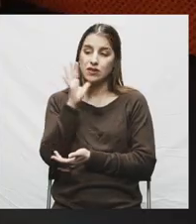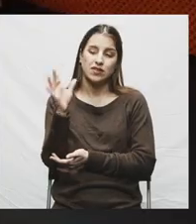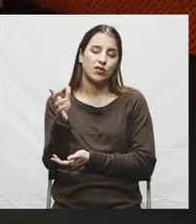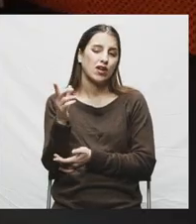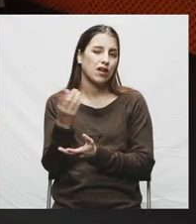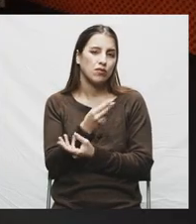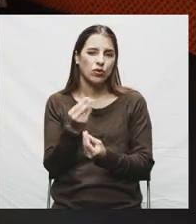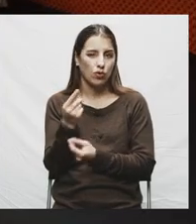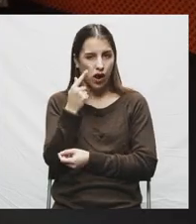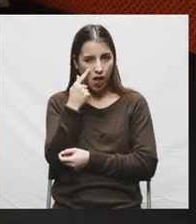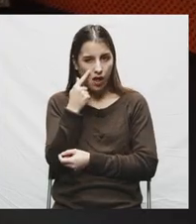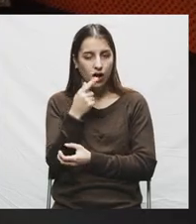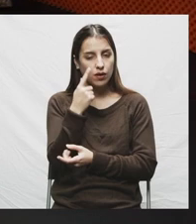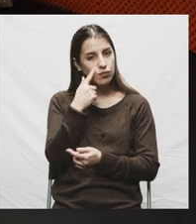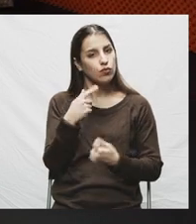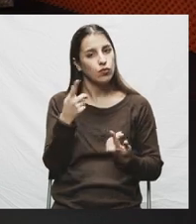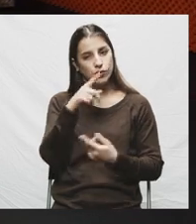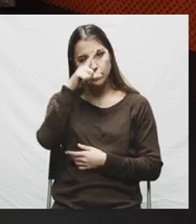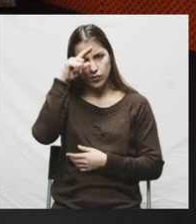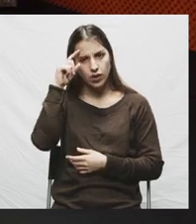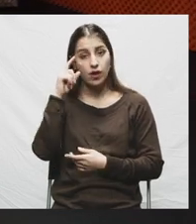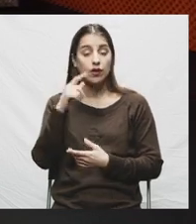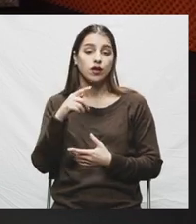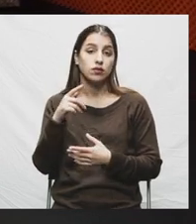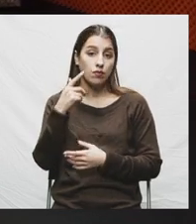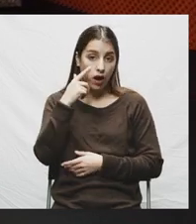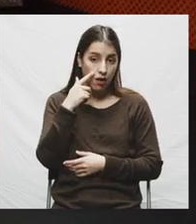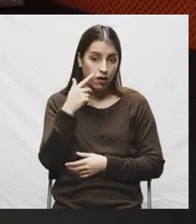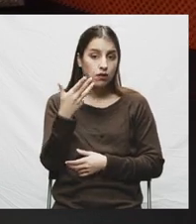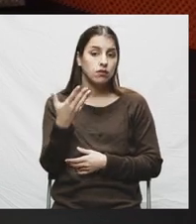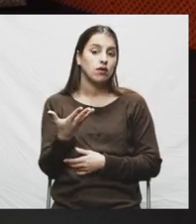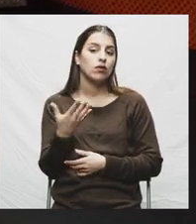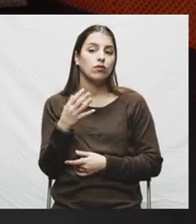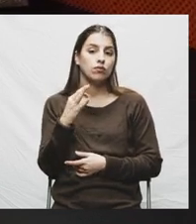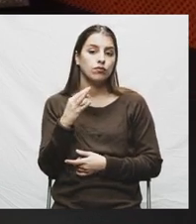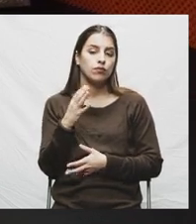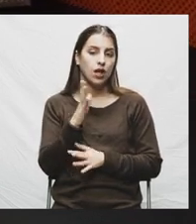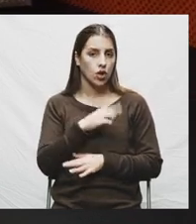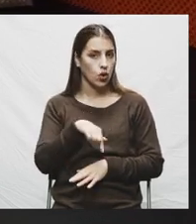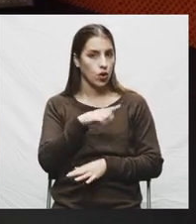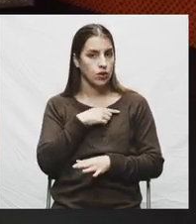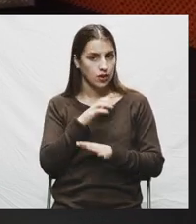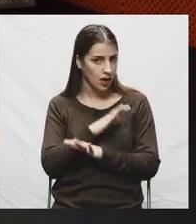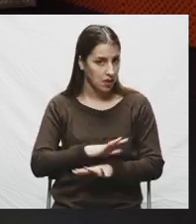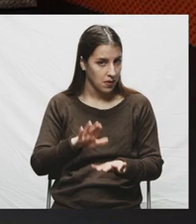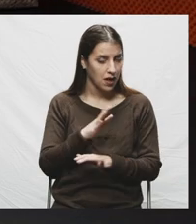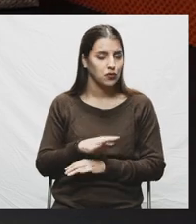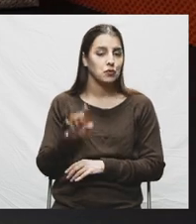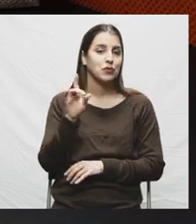too “charged” and that the audience would not connect with them, and thus… that we should chill a bit.